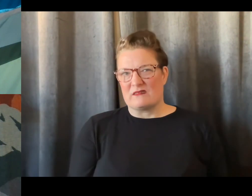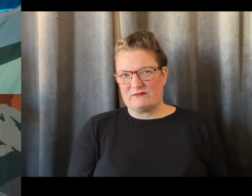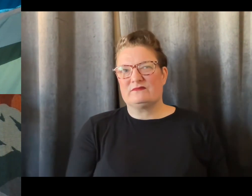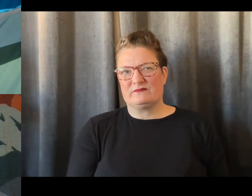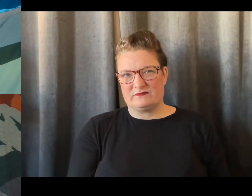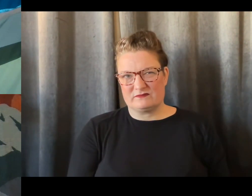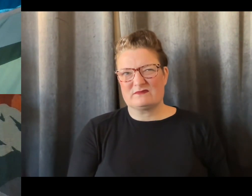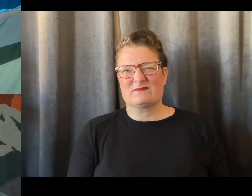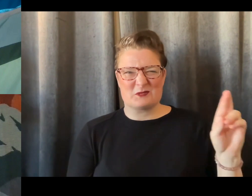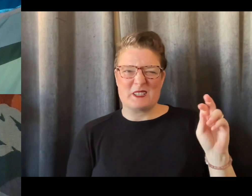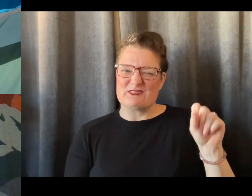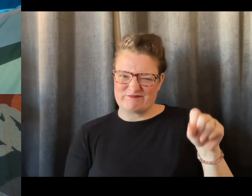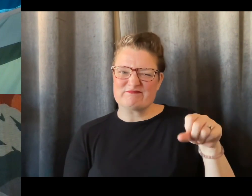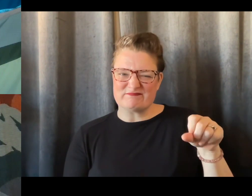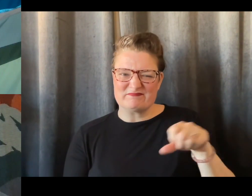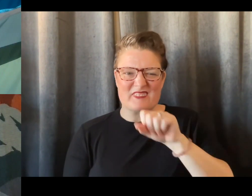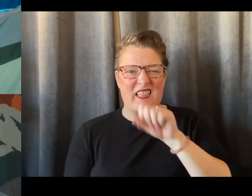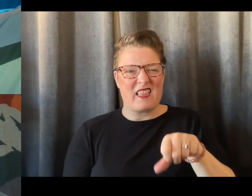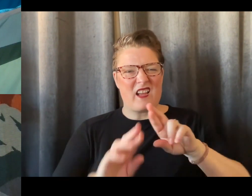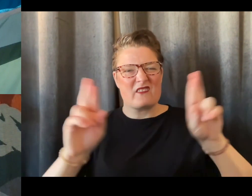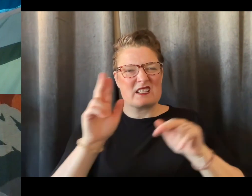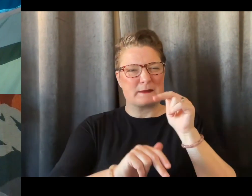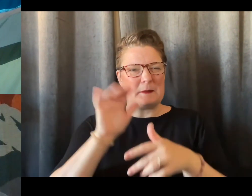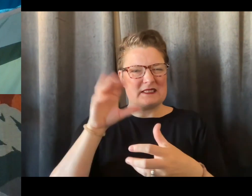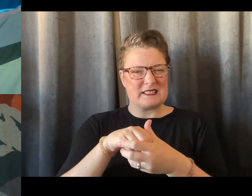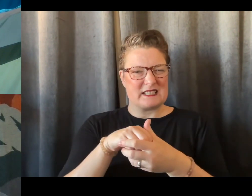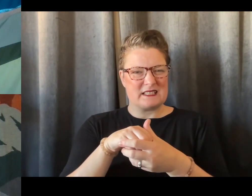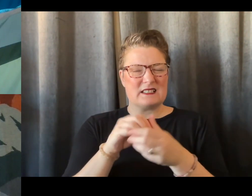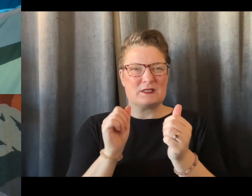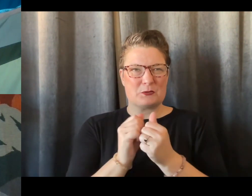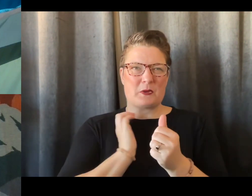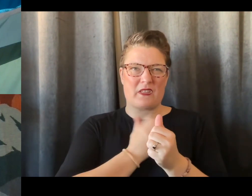I love that it's built into our, our processing of the year.